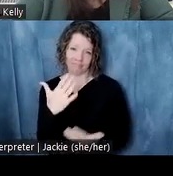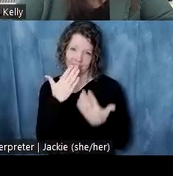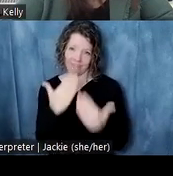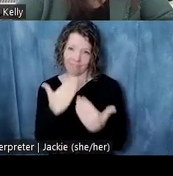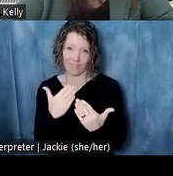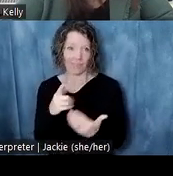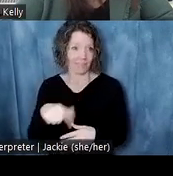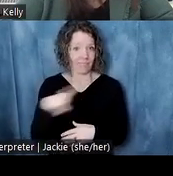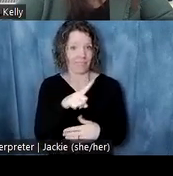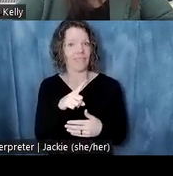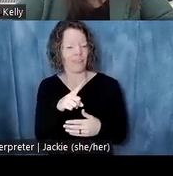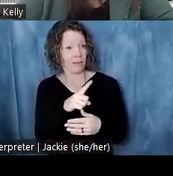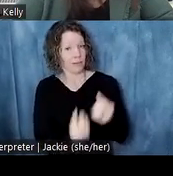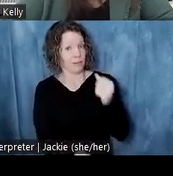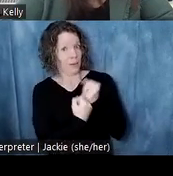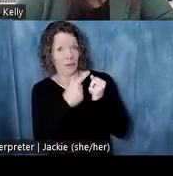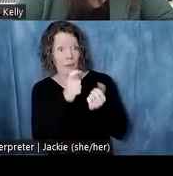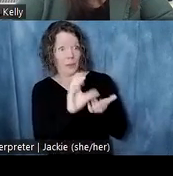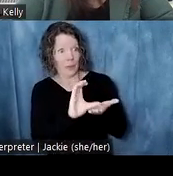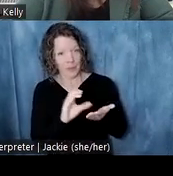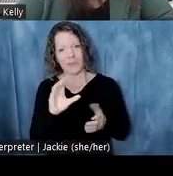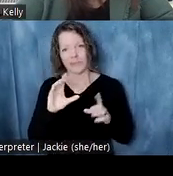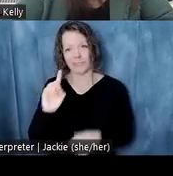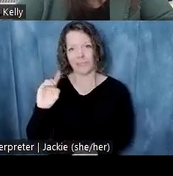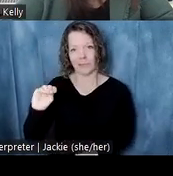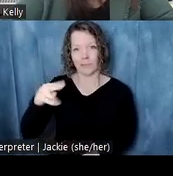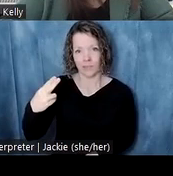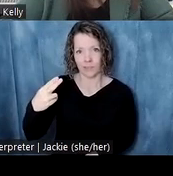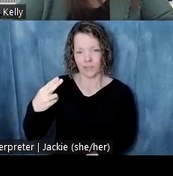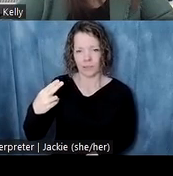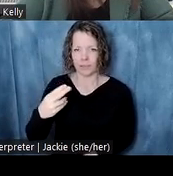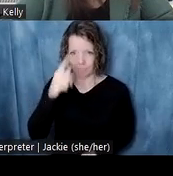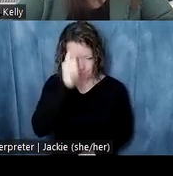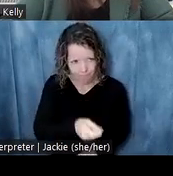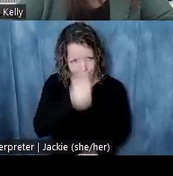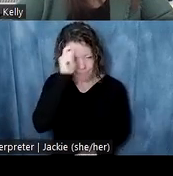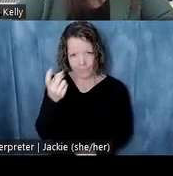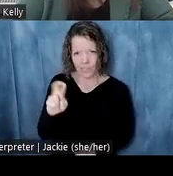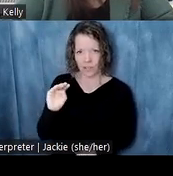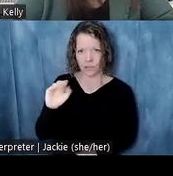from the Department of Mental Health and in particular thank Dr. Margaret Guyer, Director